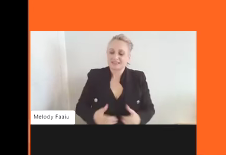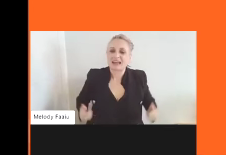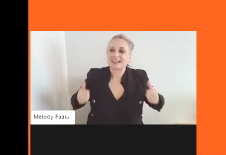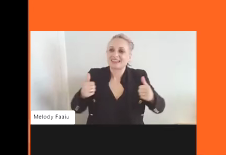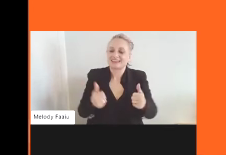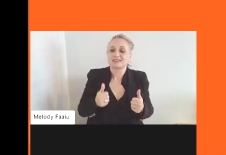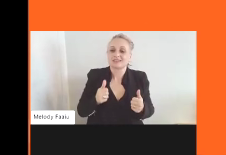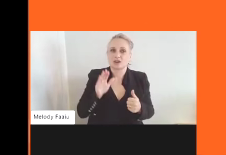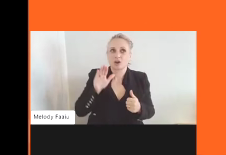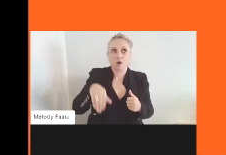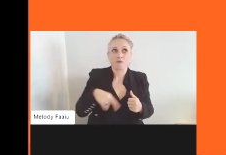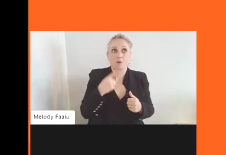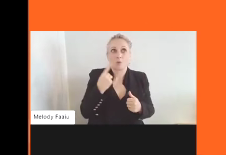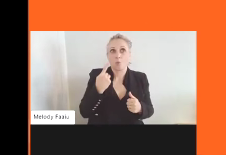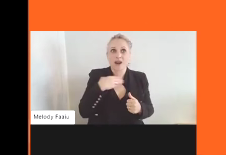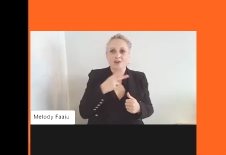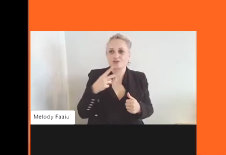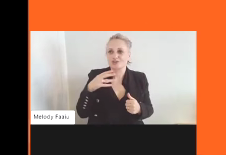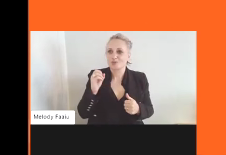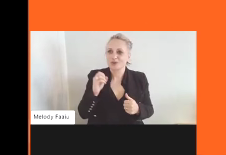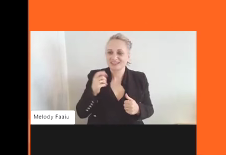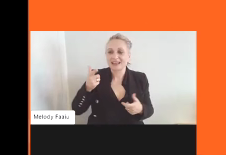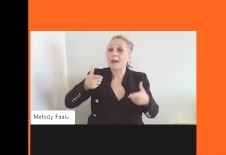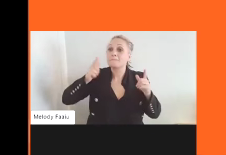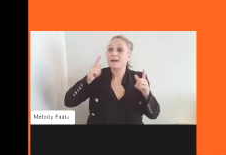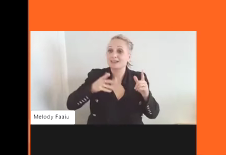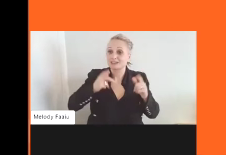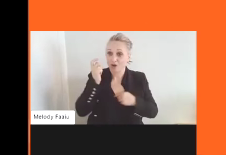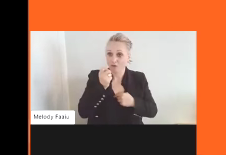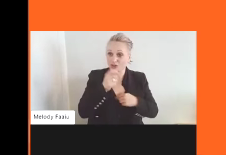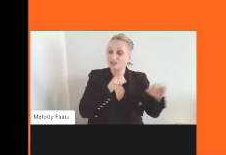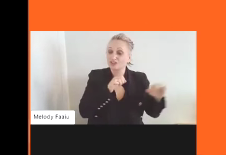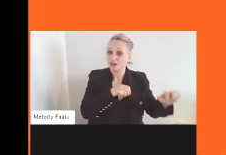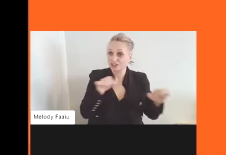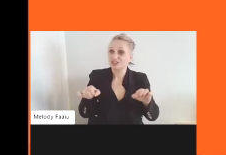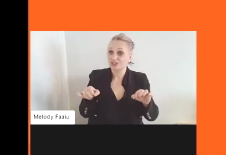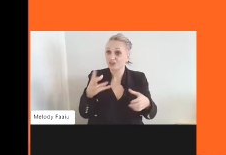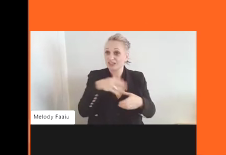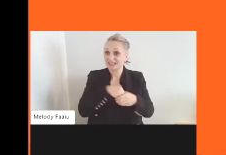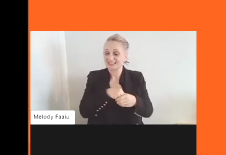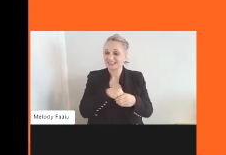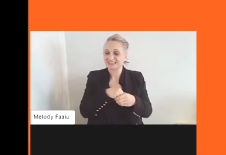of construction students, all of whom have to do a literature review